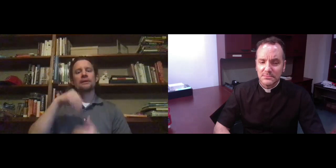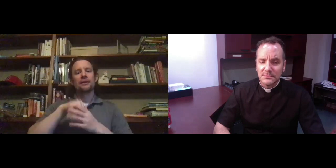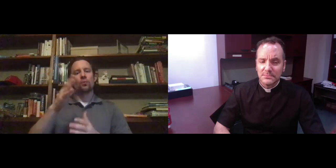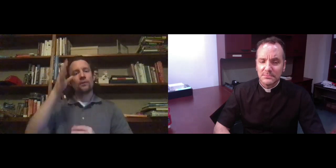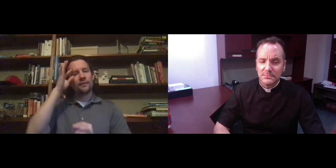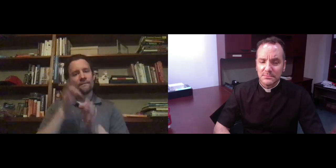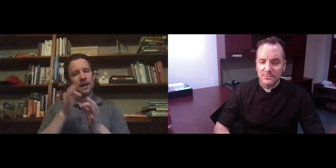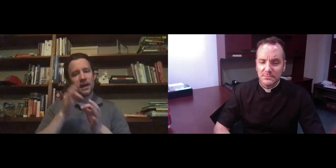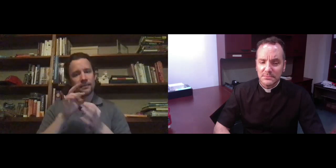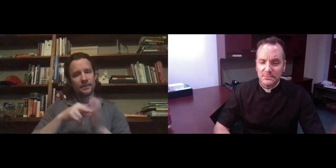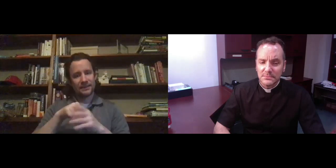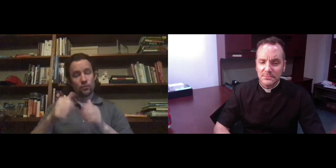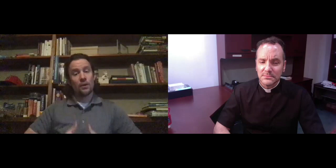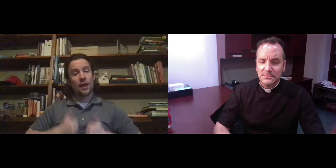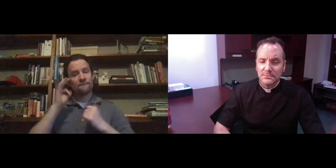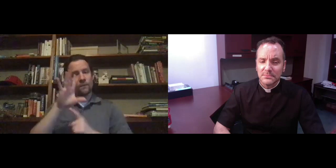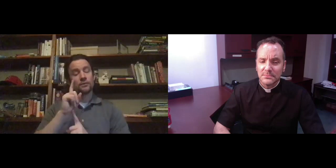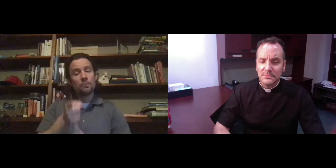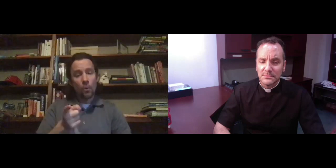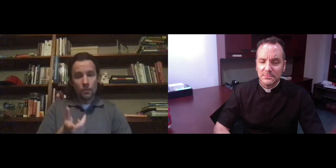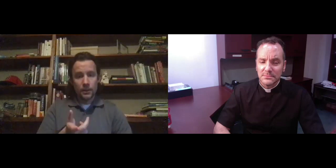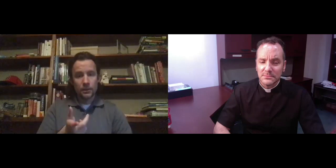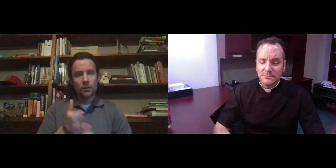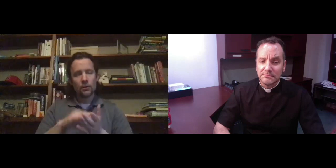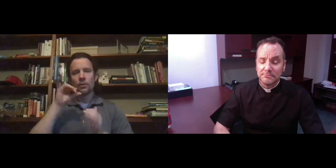thing because it was a good experience. It gave me the opportunity